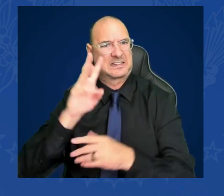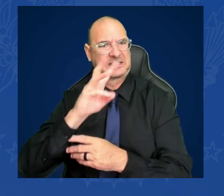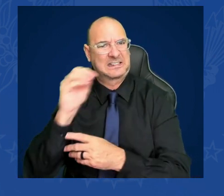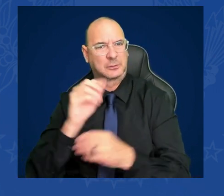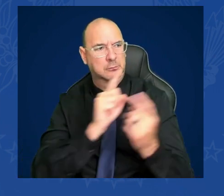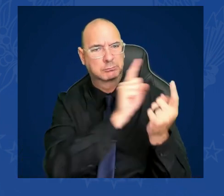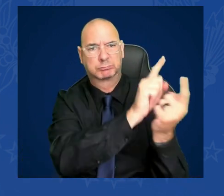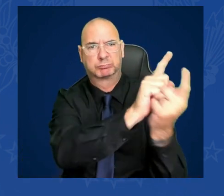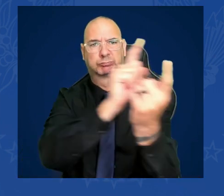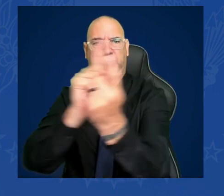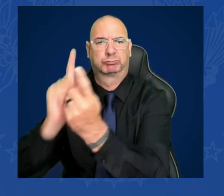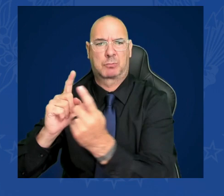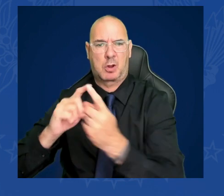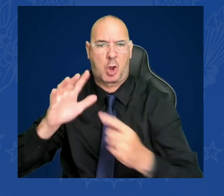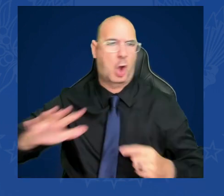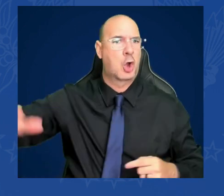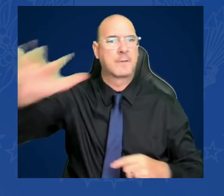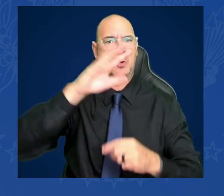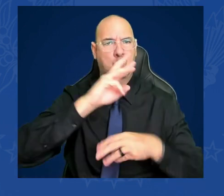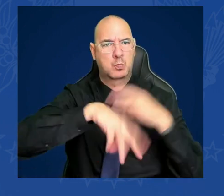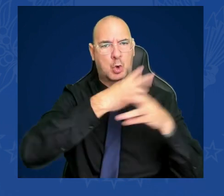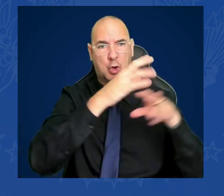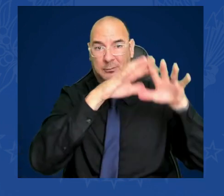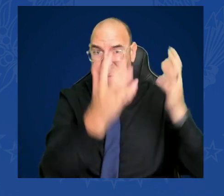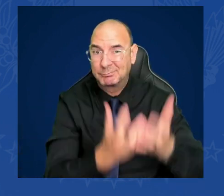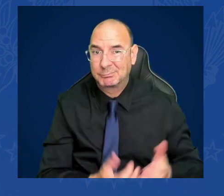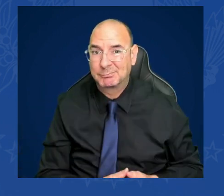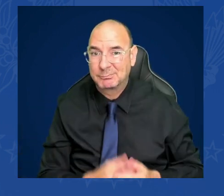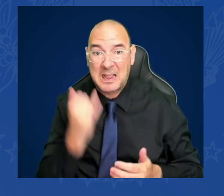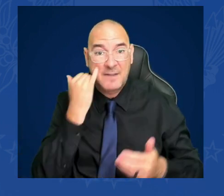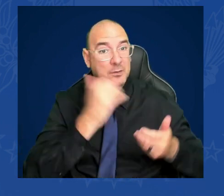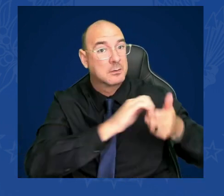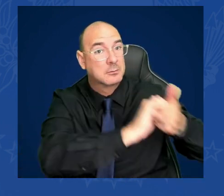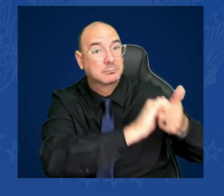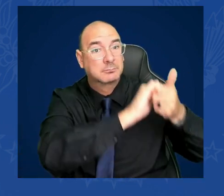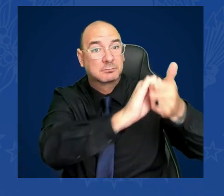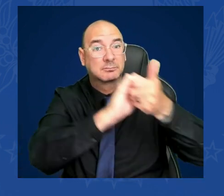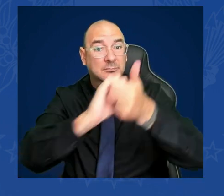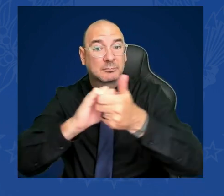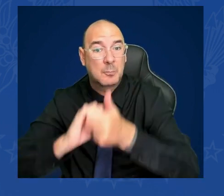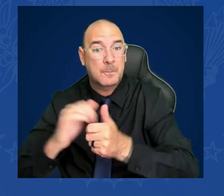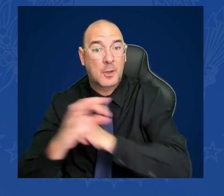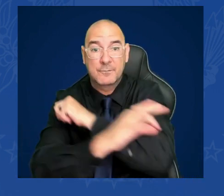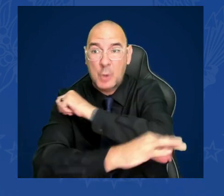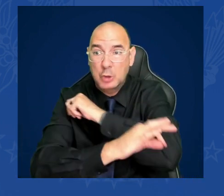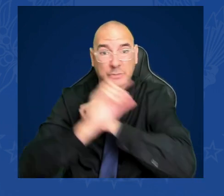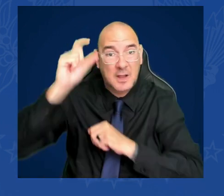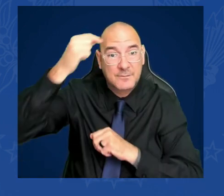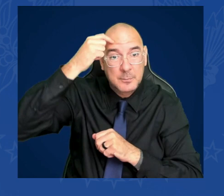When you partner with these foreign governments, you strengthen our global standing.